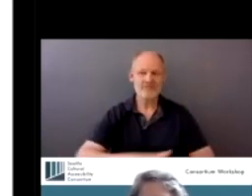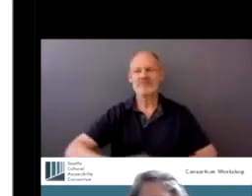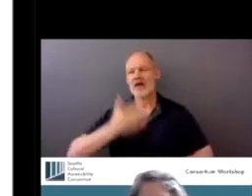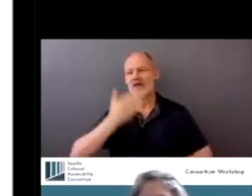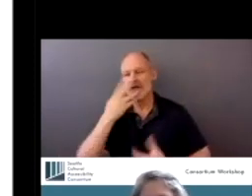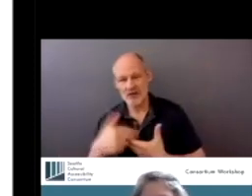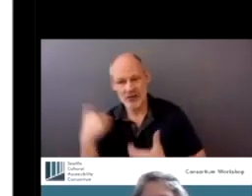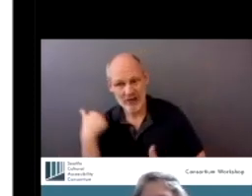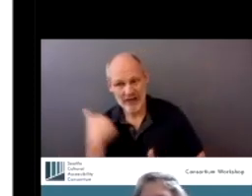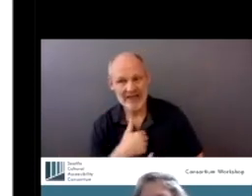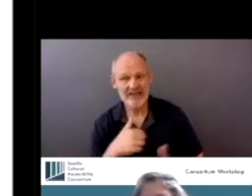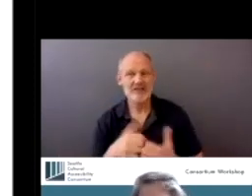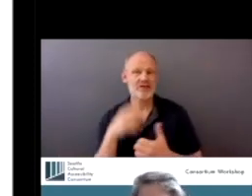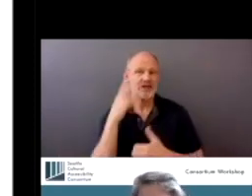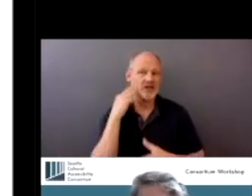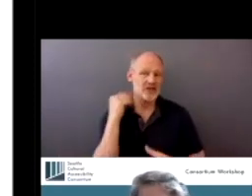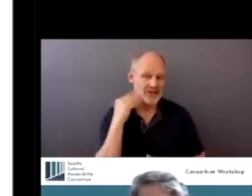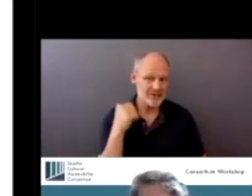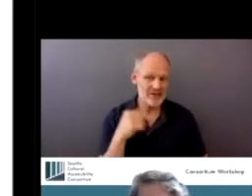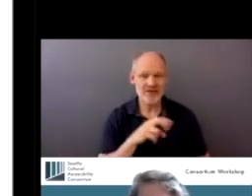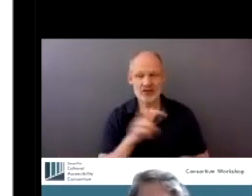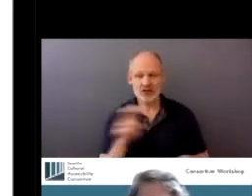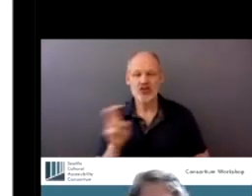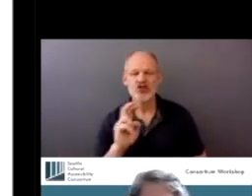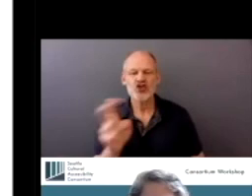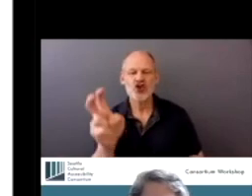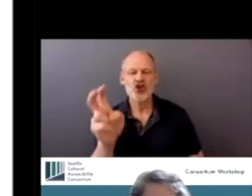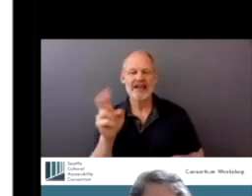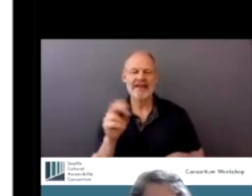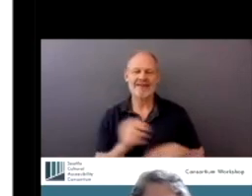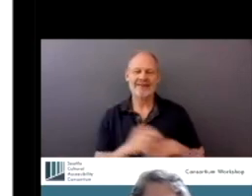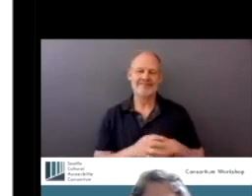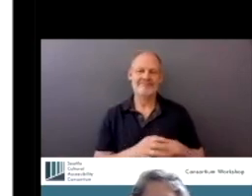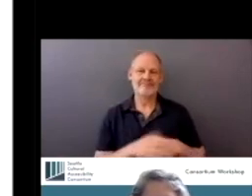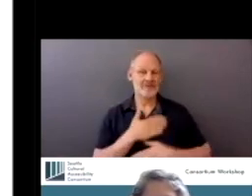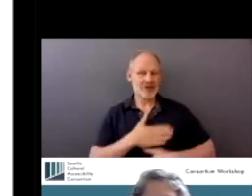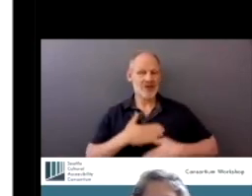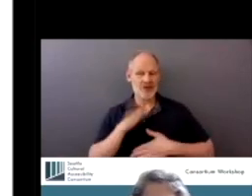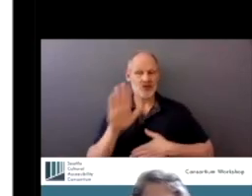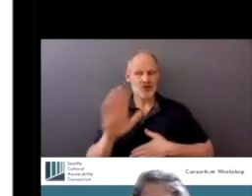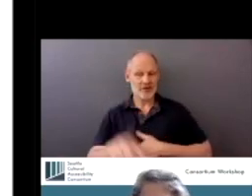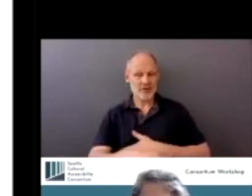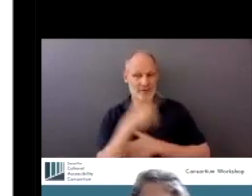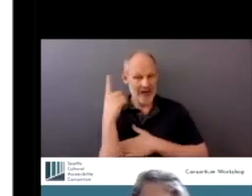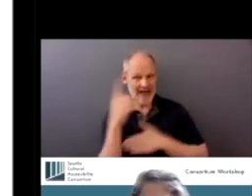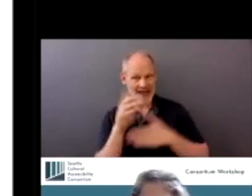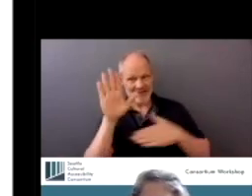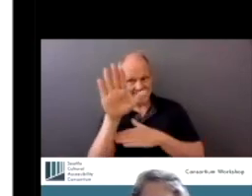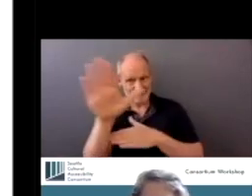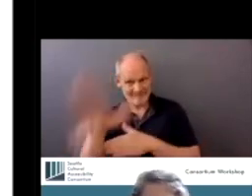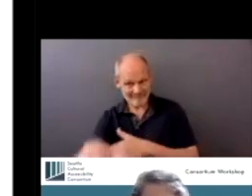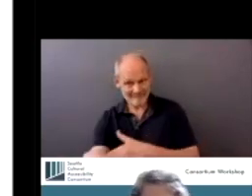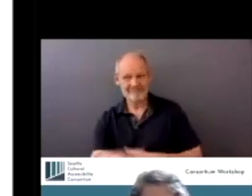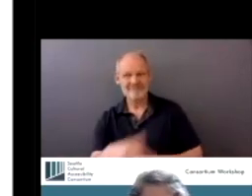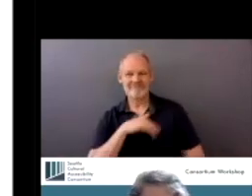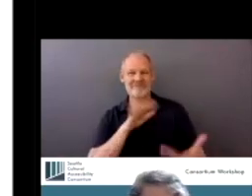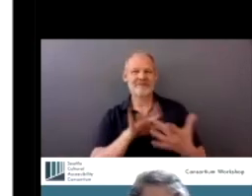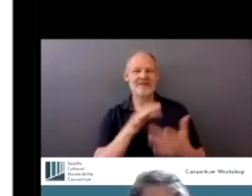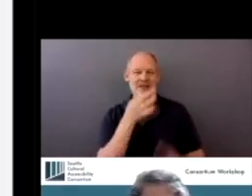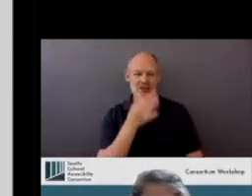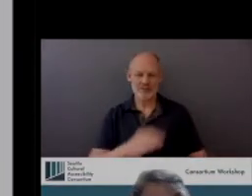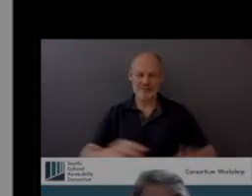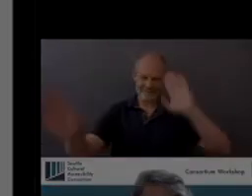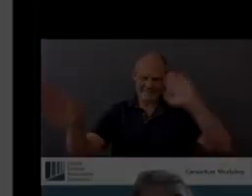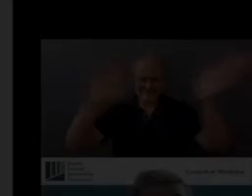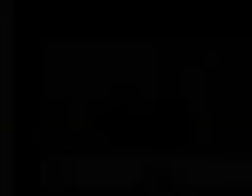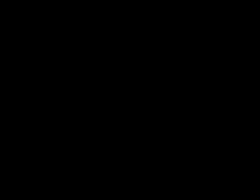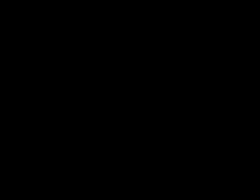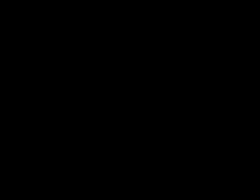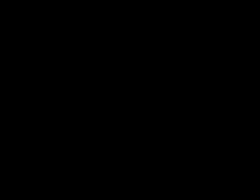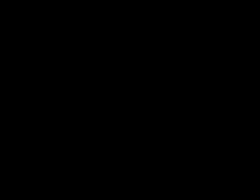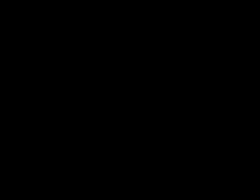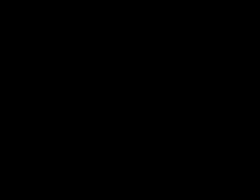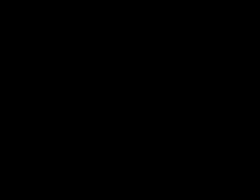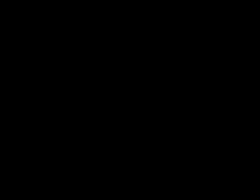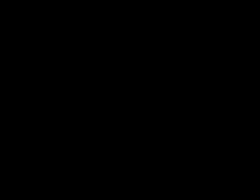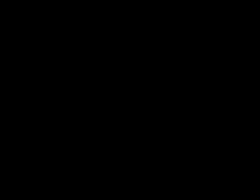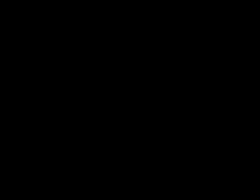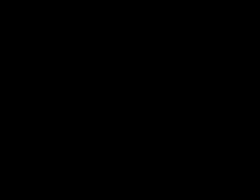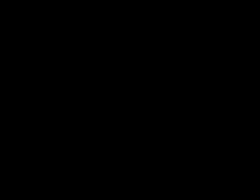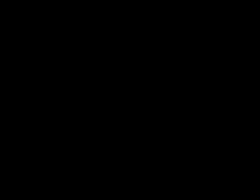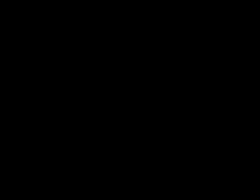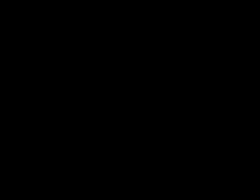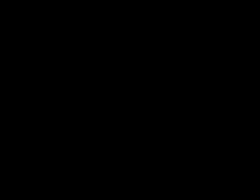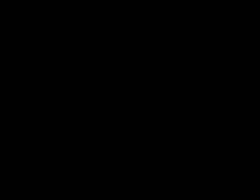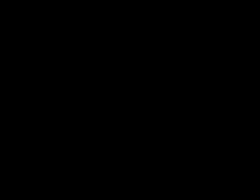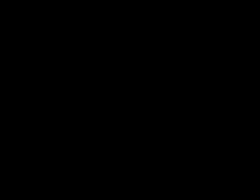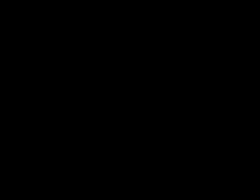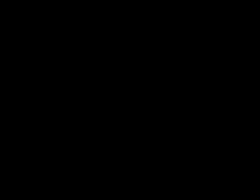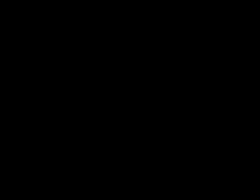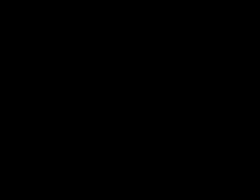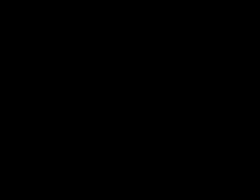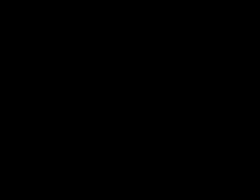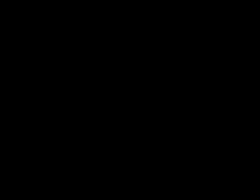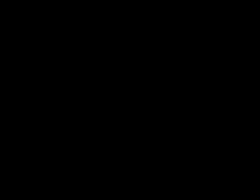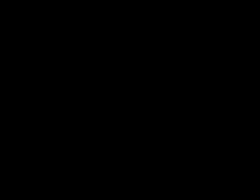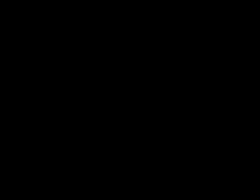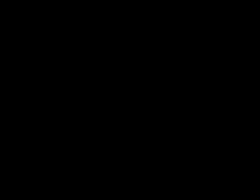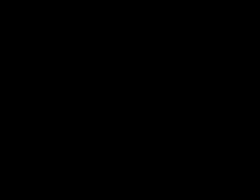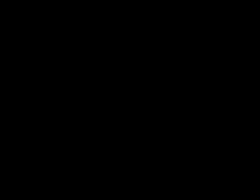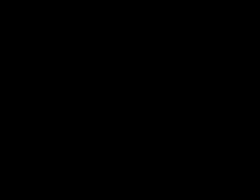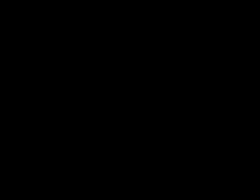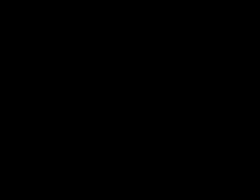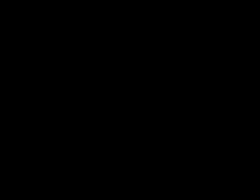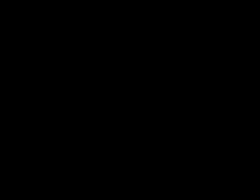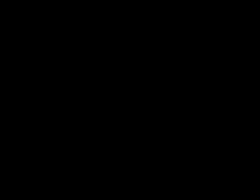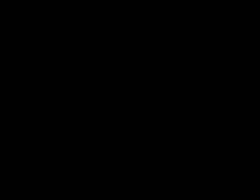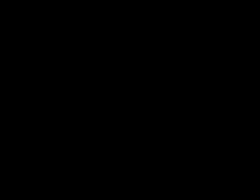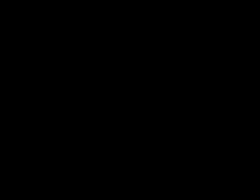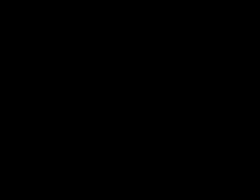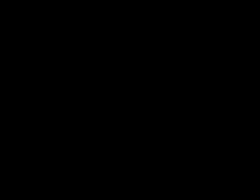of accessibility with us. And have a great rest of your day. And I will be in touch soon. Thank you.